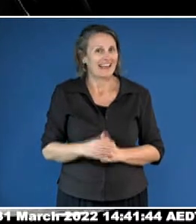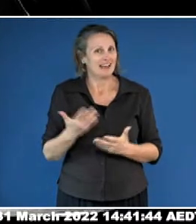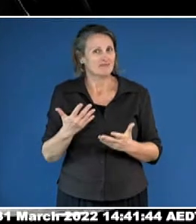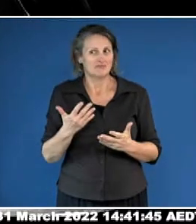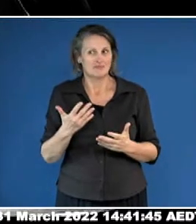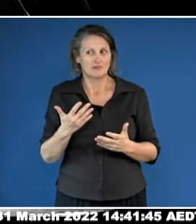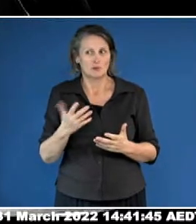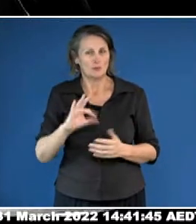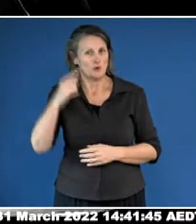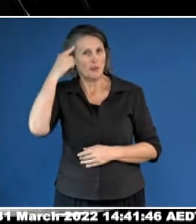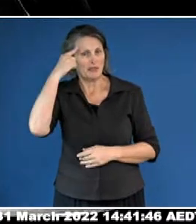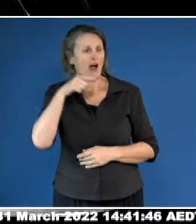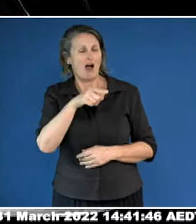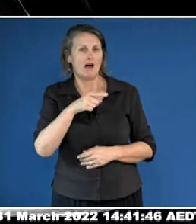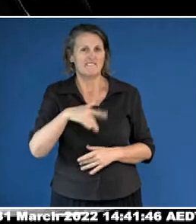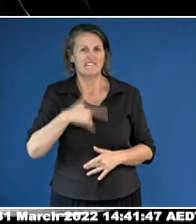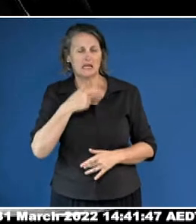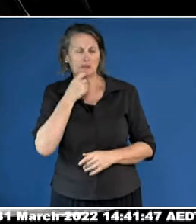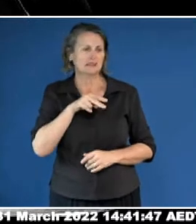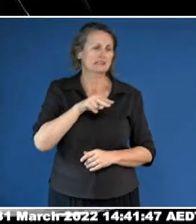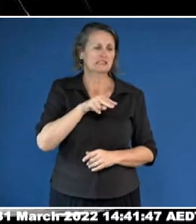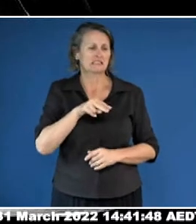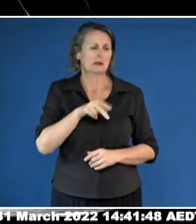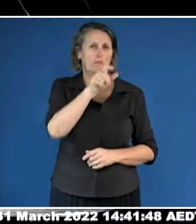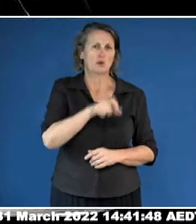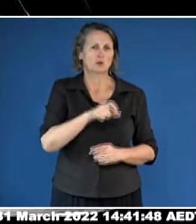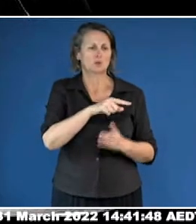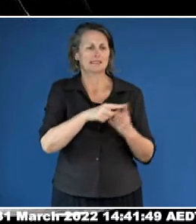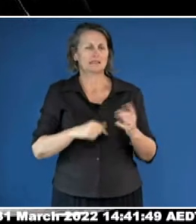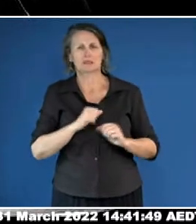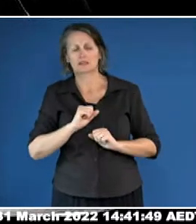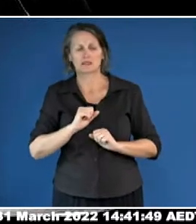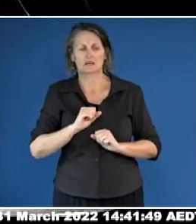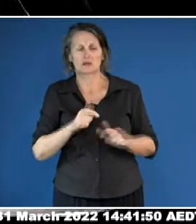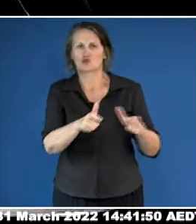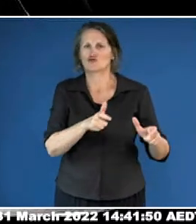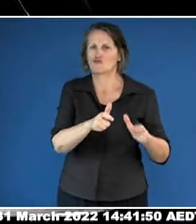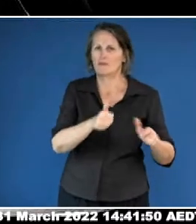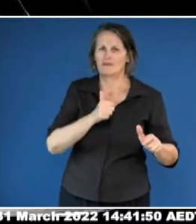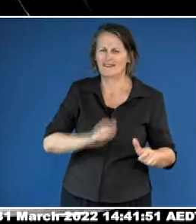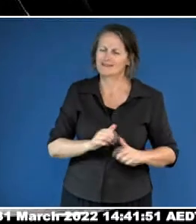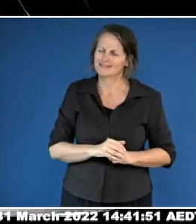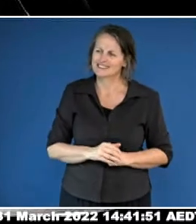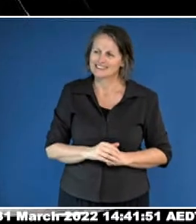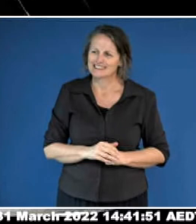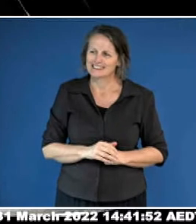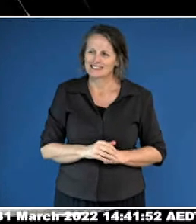Restrictive practices are part of a larger project of maintaining specific hierarchies